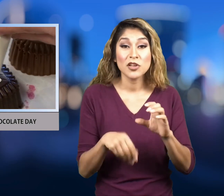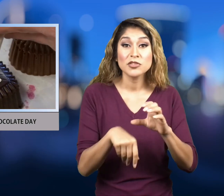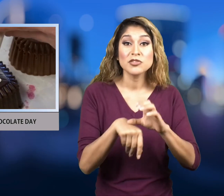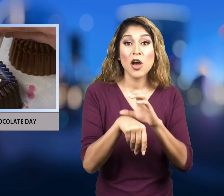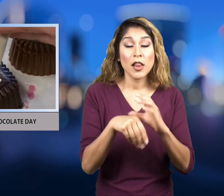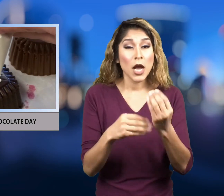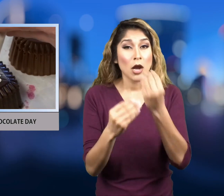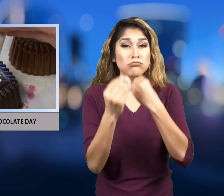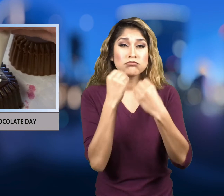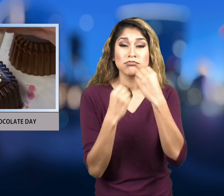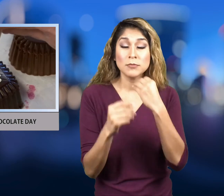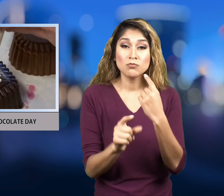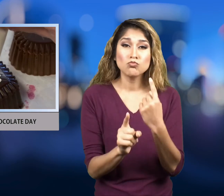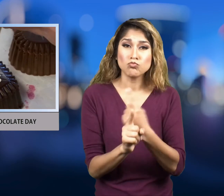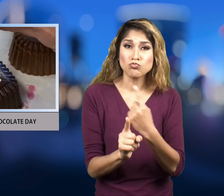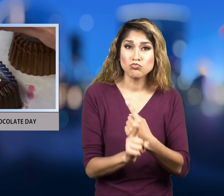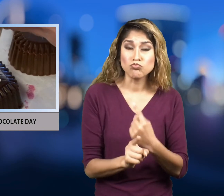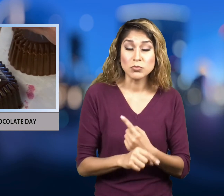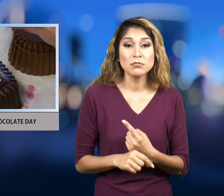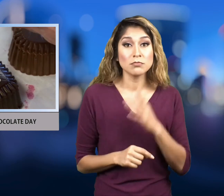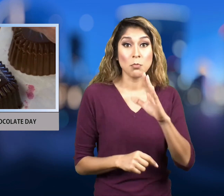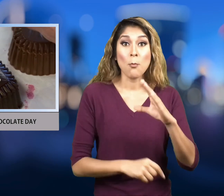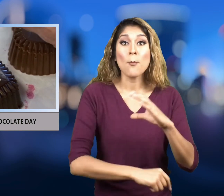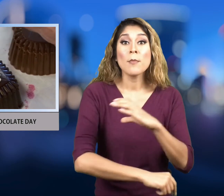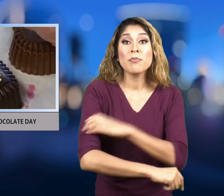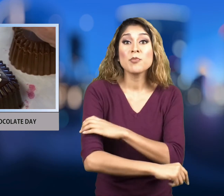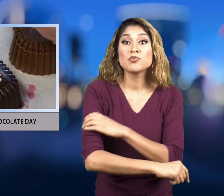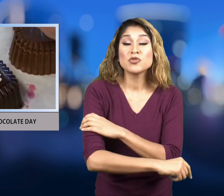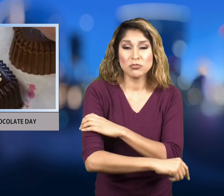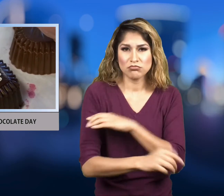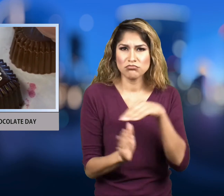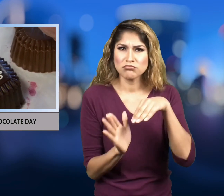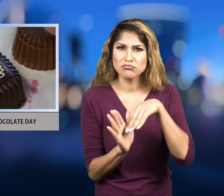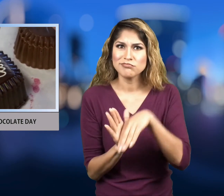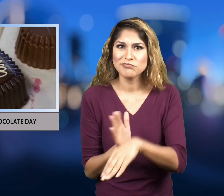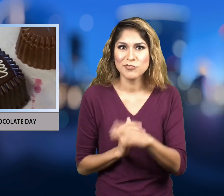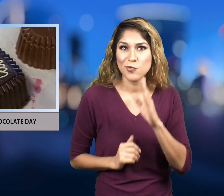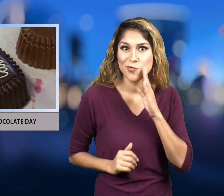if you eat it in moderation, it can lower your blood pressure.